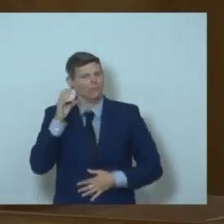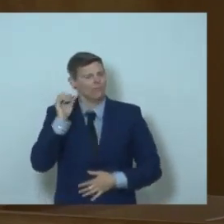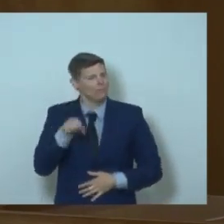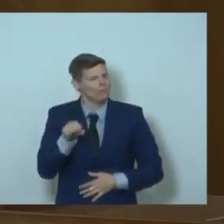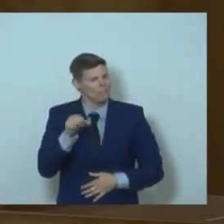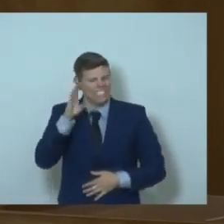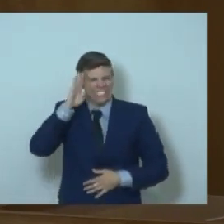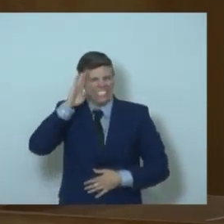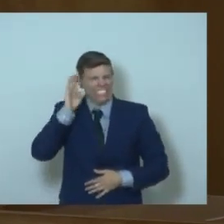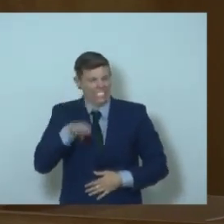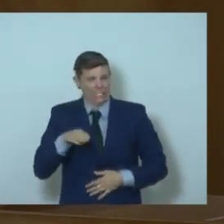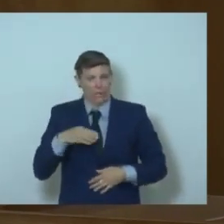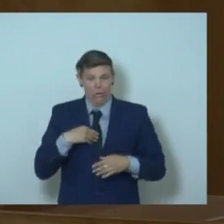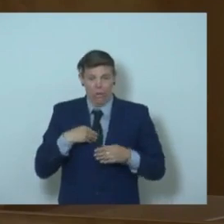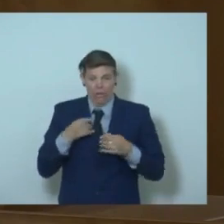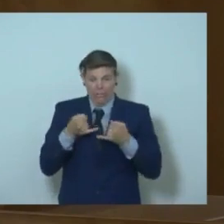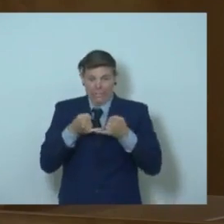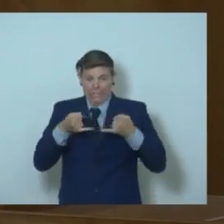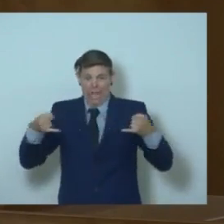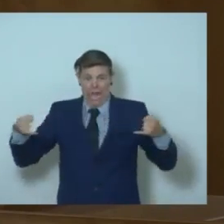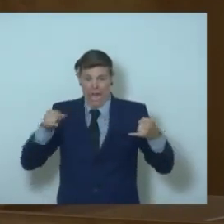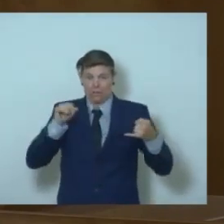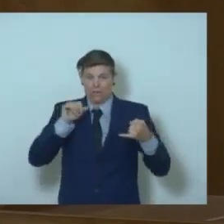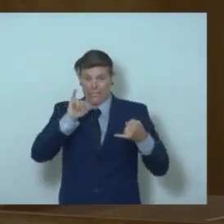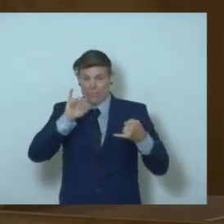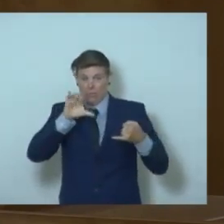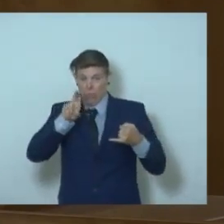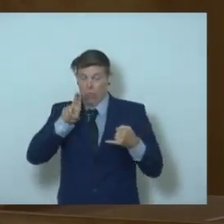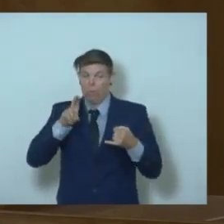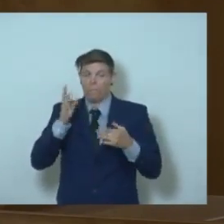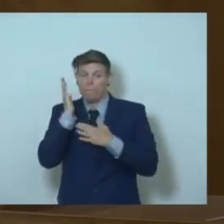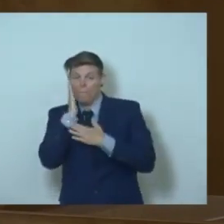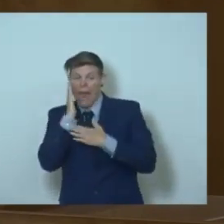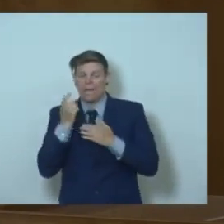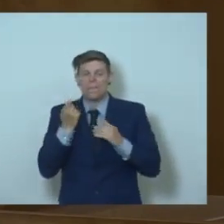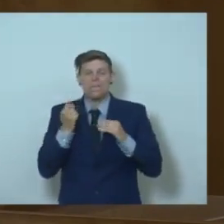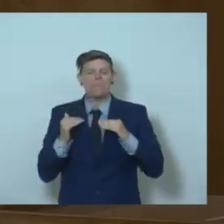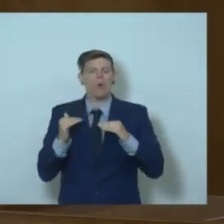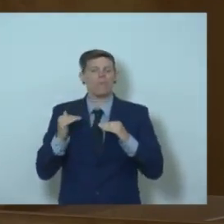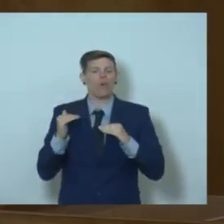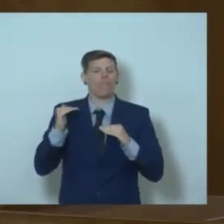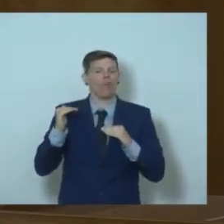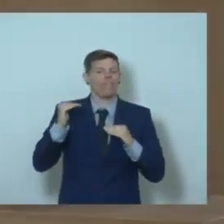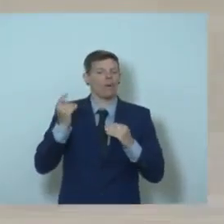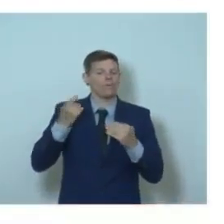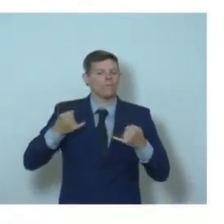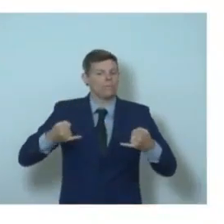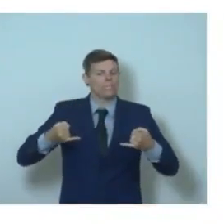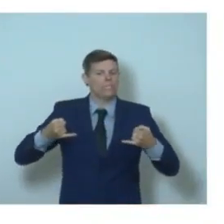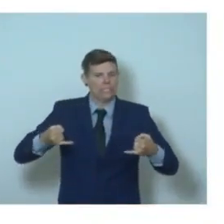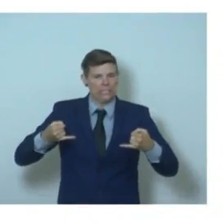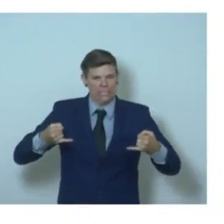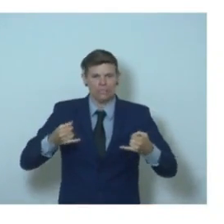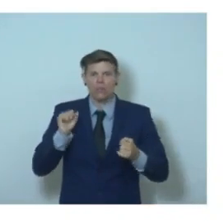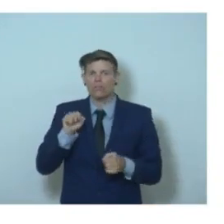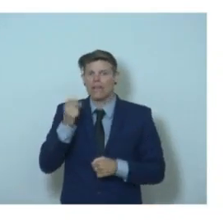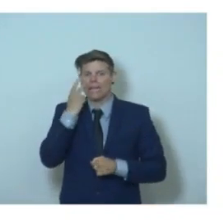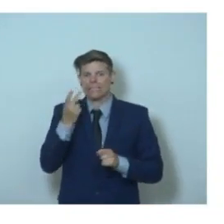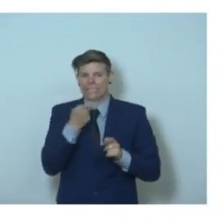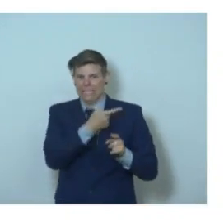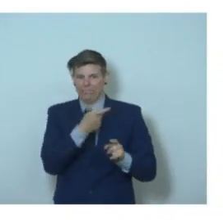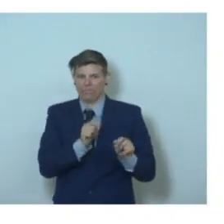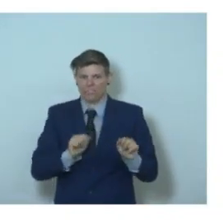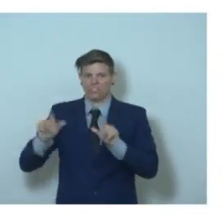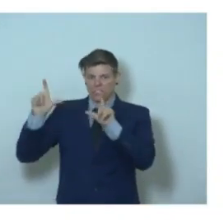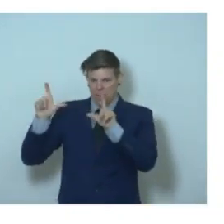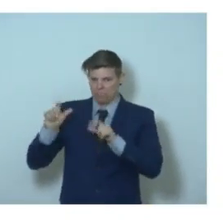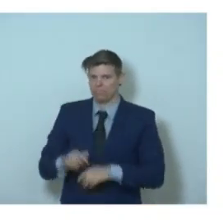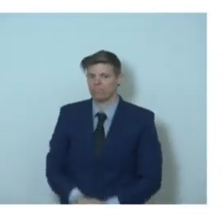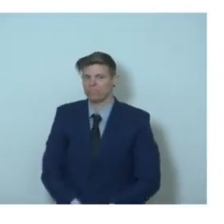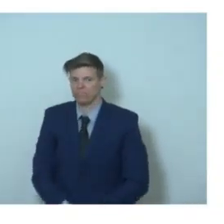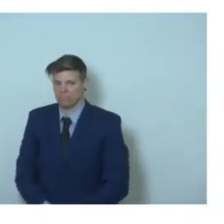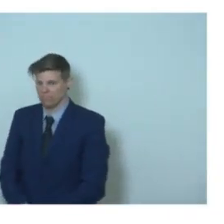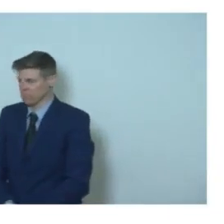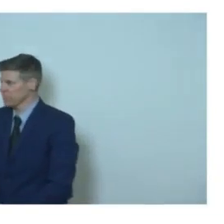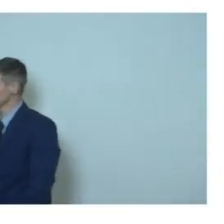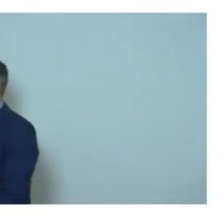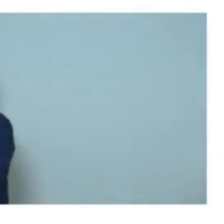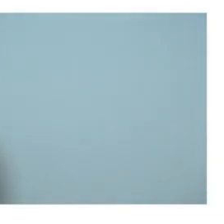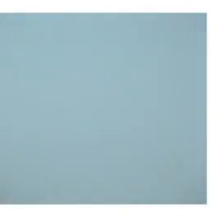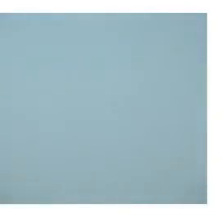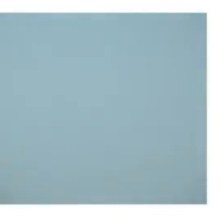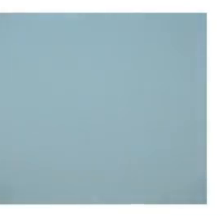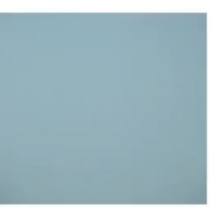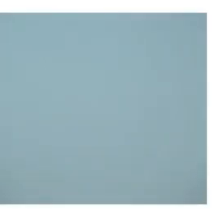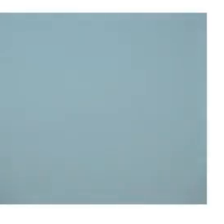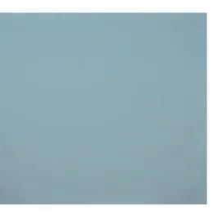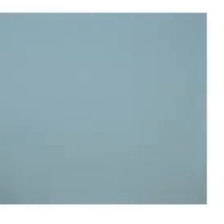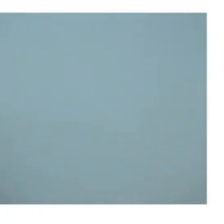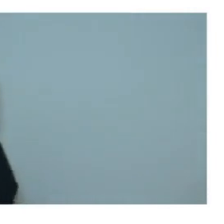WE’RE REALLY PROUD OF IT AND BUT AT THE SAME TIME BE AWARE THAT WE ACTUALLY ARE OVER OUR BASELINE ICU CAPACITY IF WE CAN PUT THAT SAME SLIDE BACK UP YOU’LL SEE THAT I GUESS TODAY WE